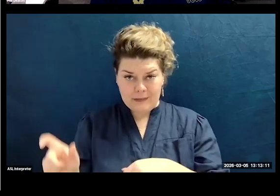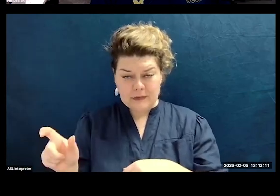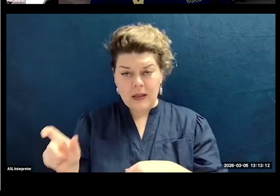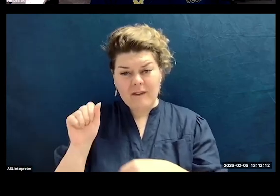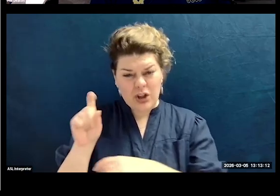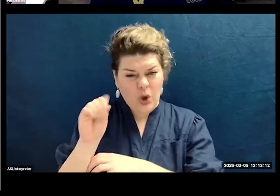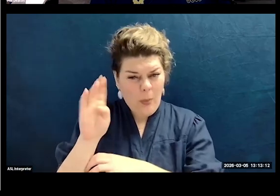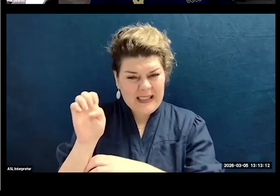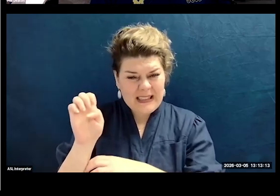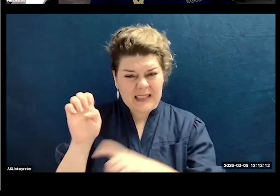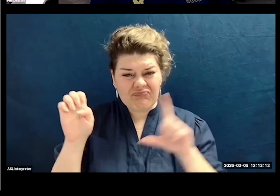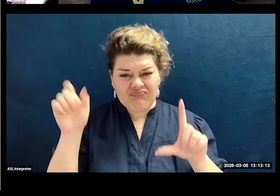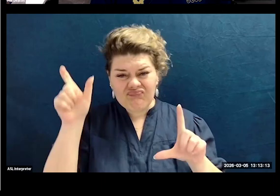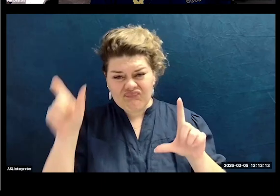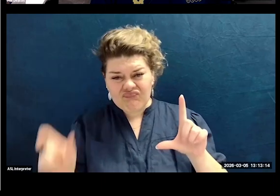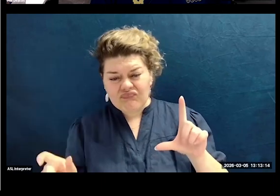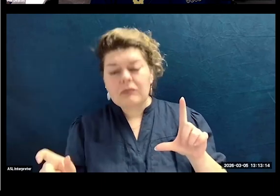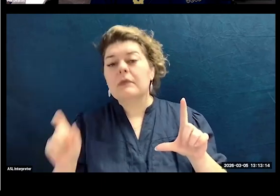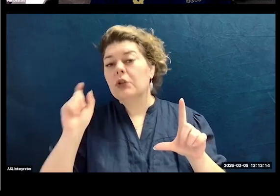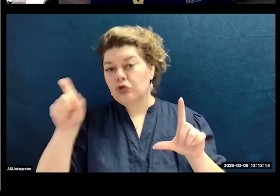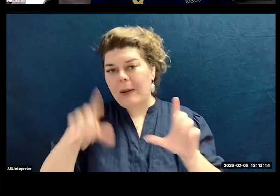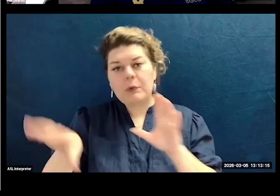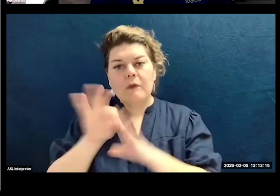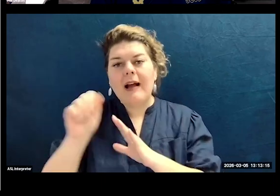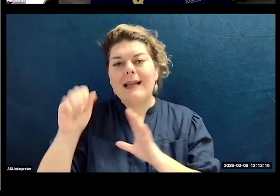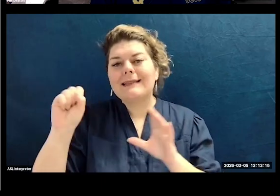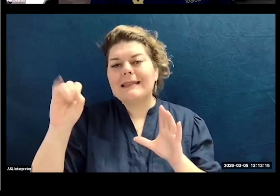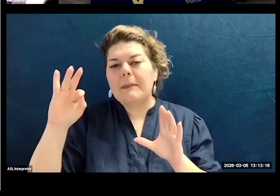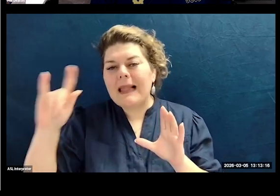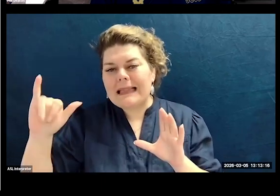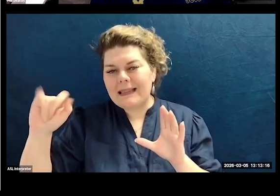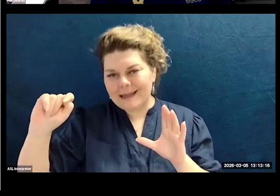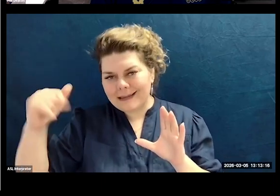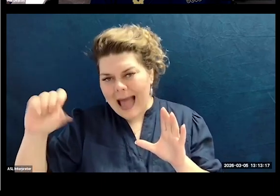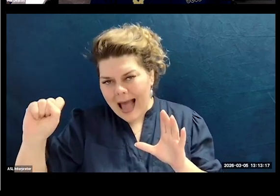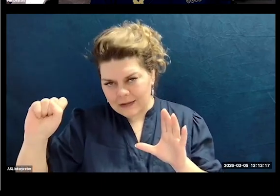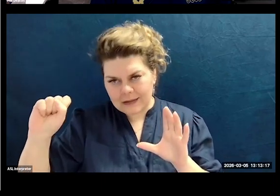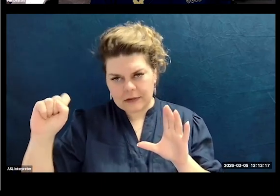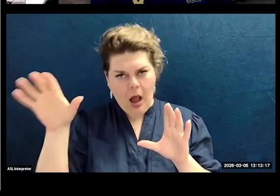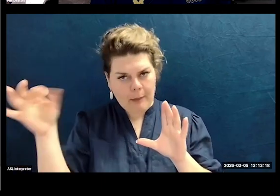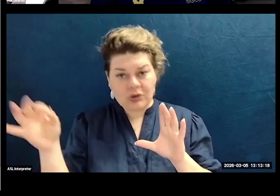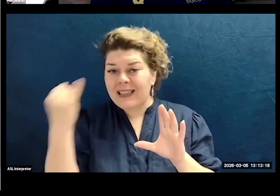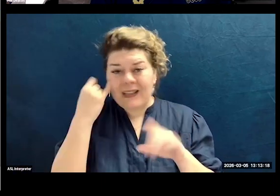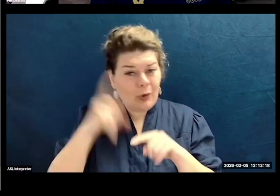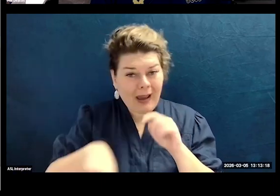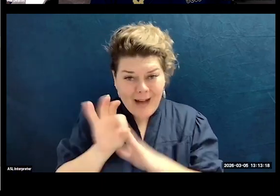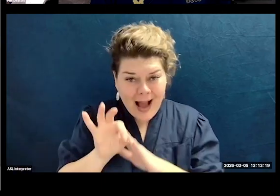you should be able to find the Accessibility Tags option. If you cannot, you may need to right click